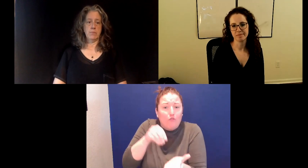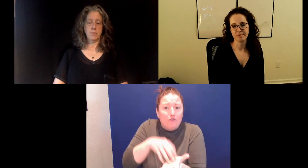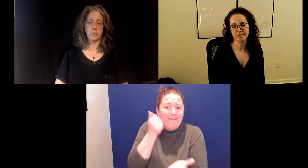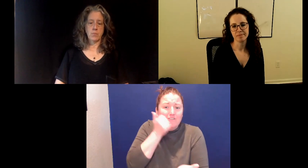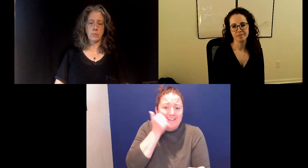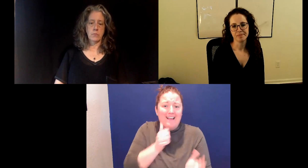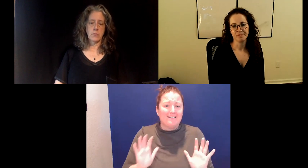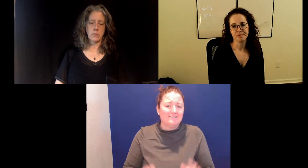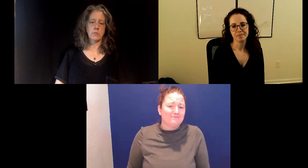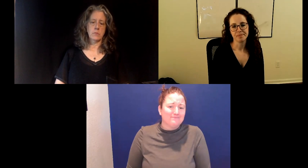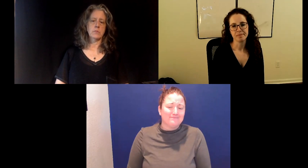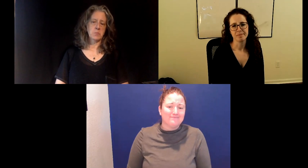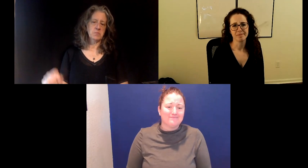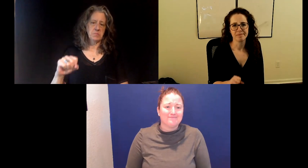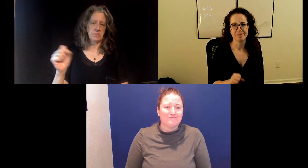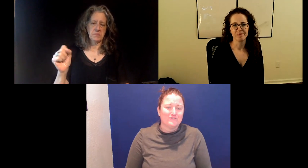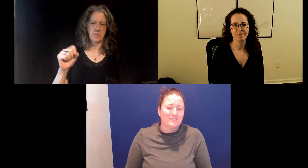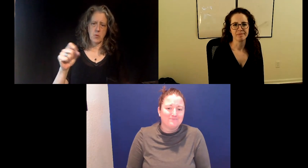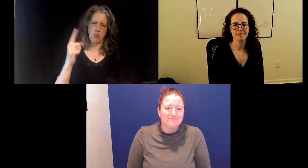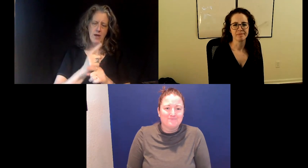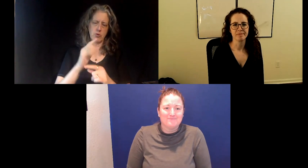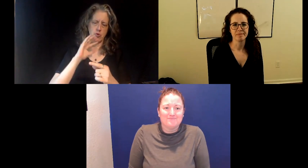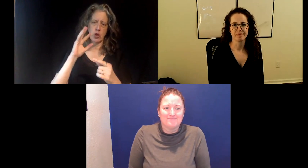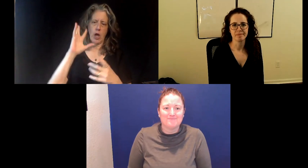those things of course emphasize those things kids are learning every day all the time so